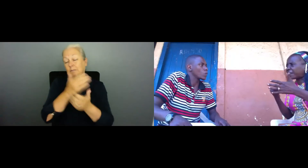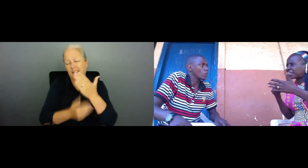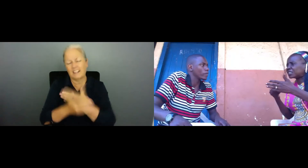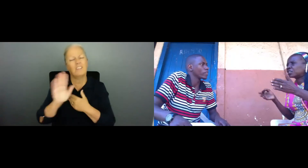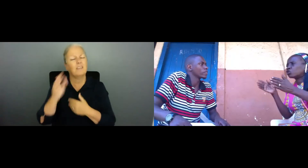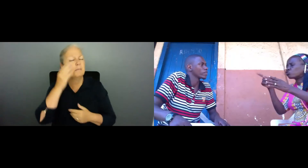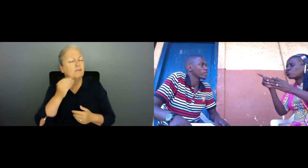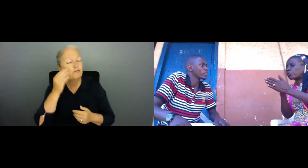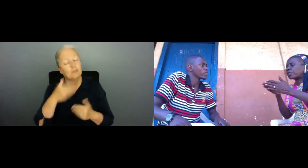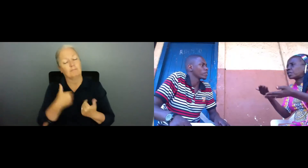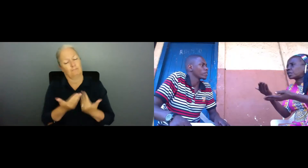yours